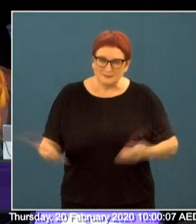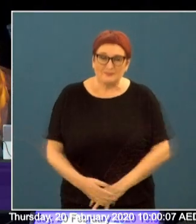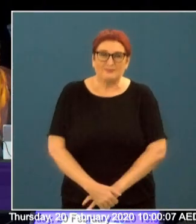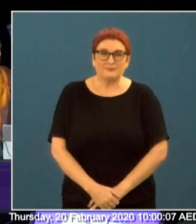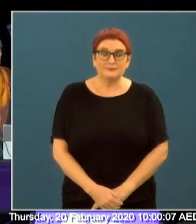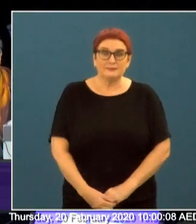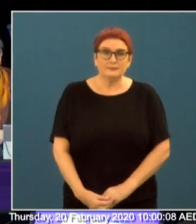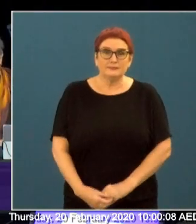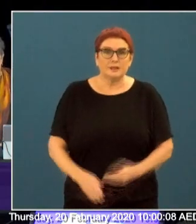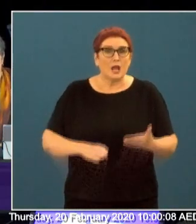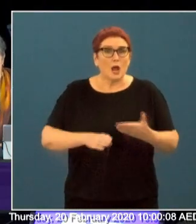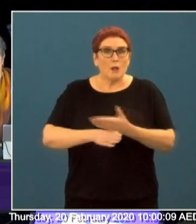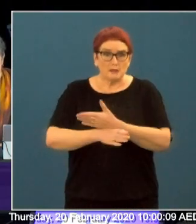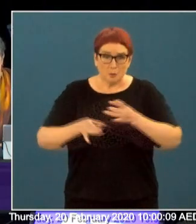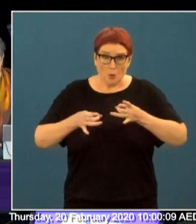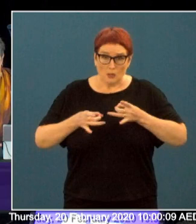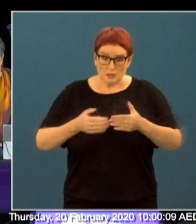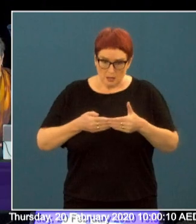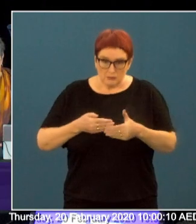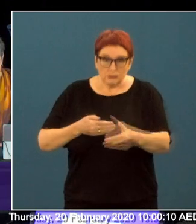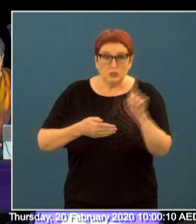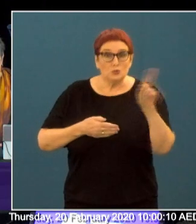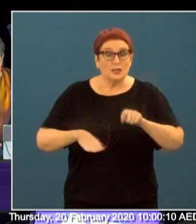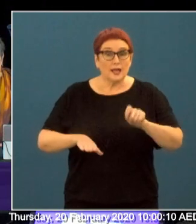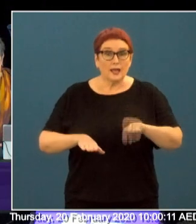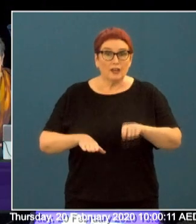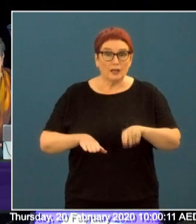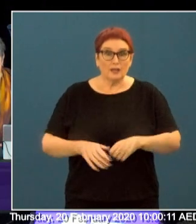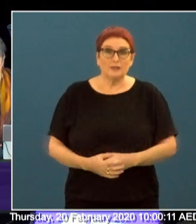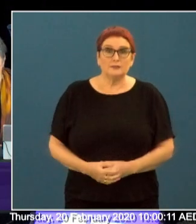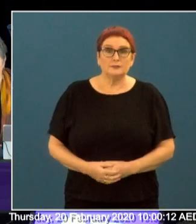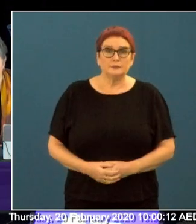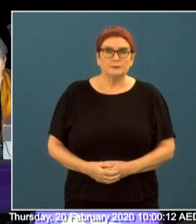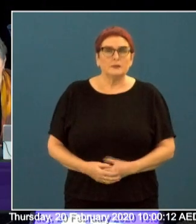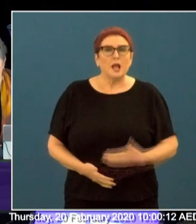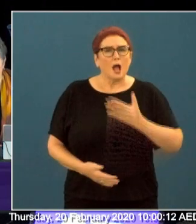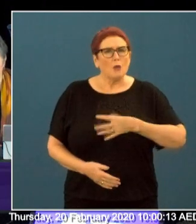Before we proceed further today, we again wish to acknowledge and pay our respects